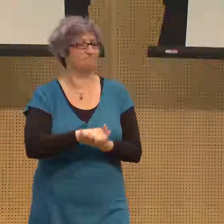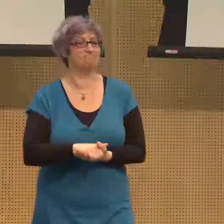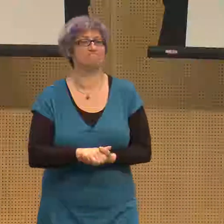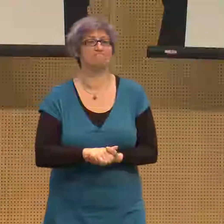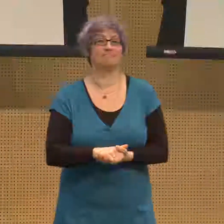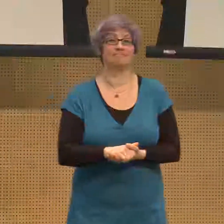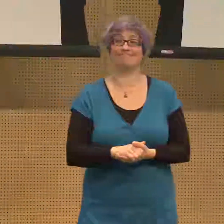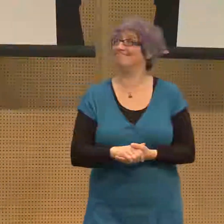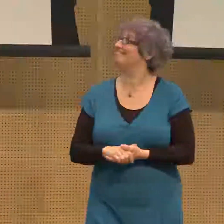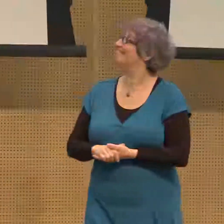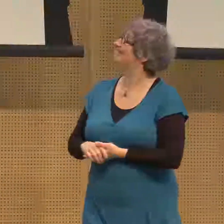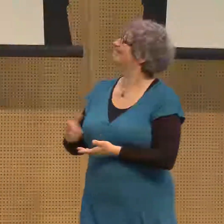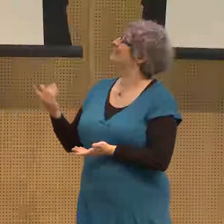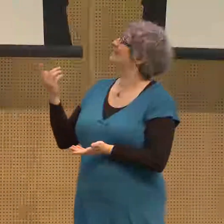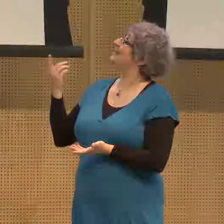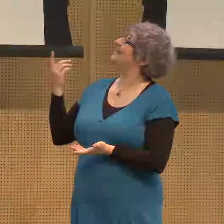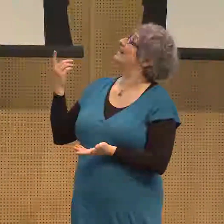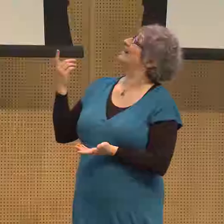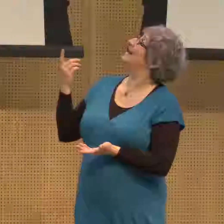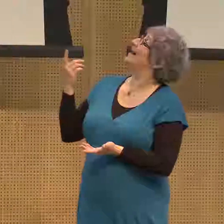before going to grad school.